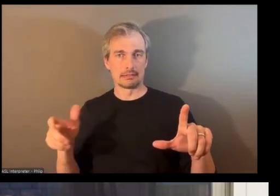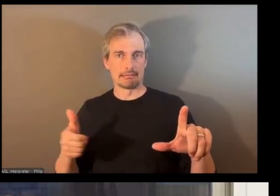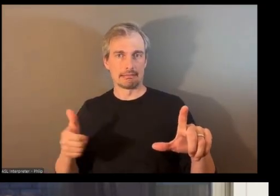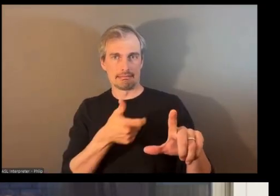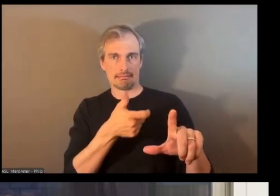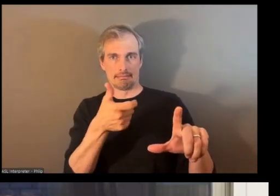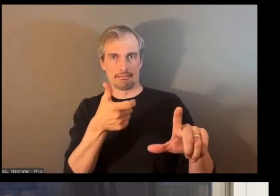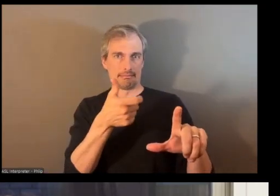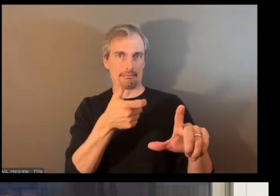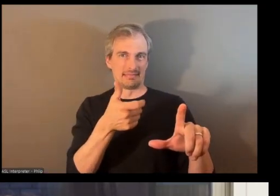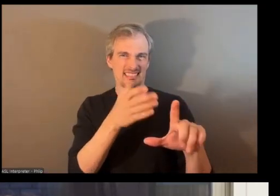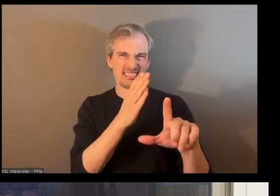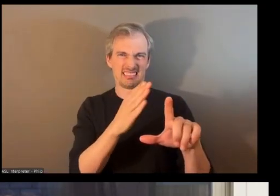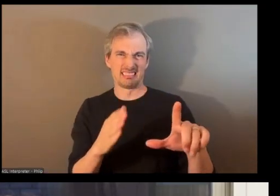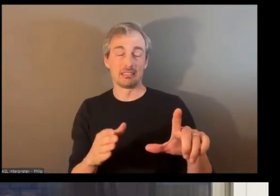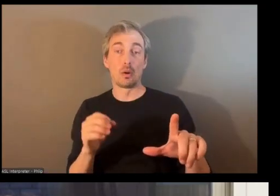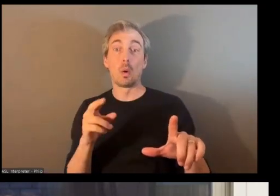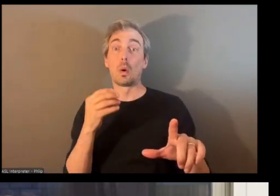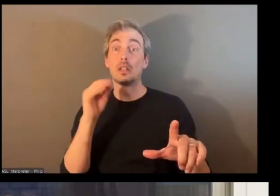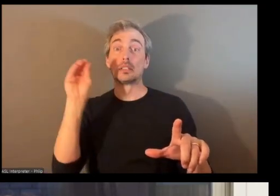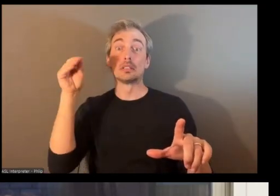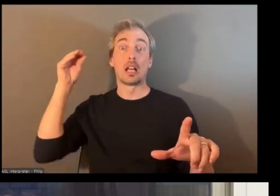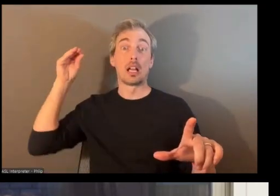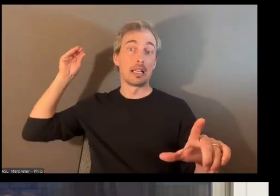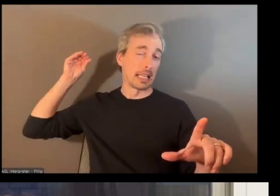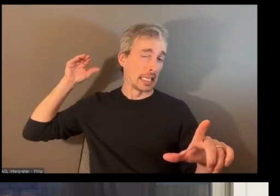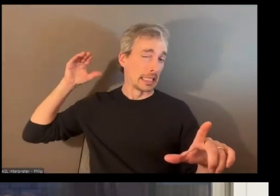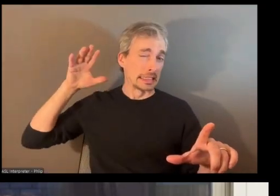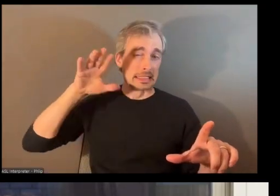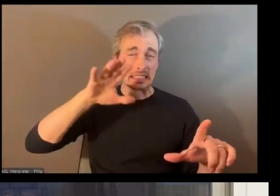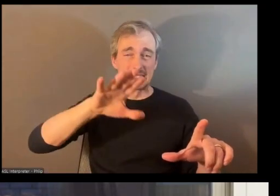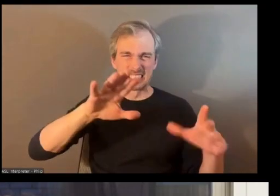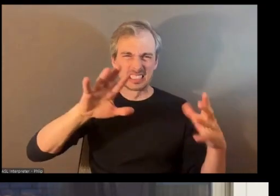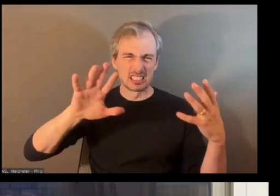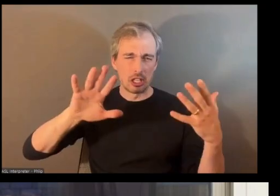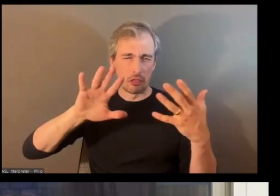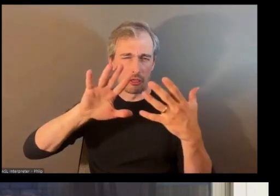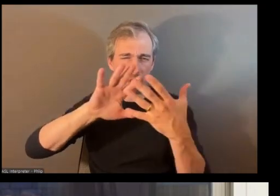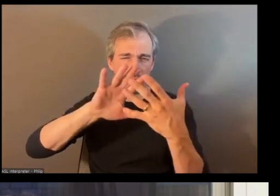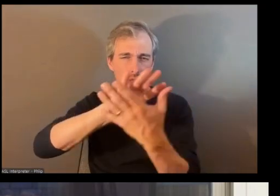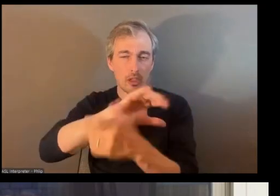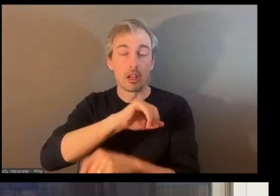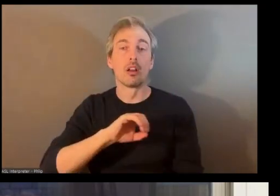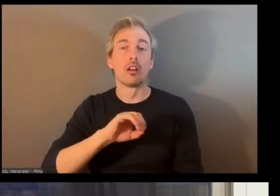of the branch -- or if it's a drivethrough ATM is too bright, and the user who, let's